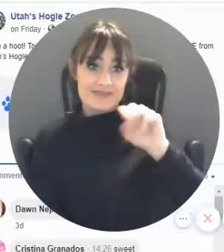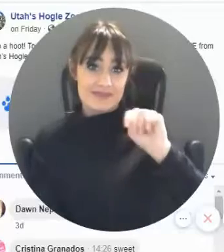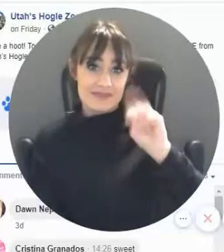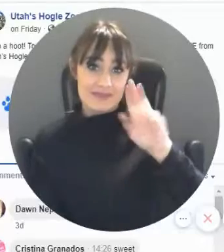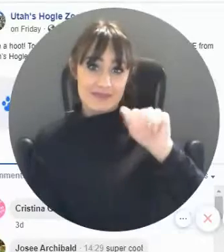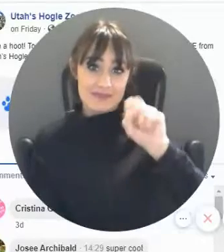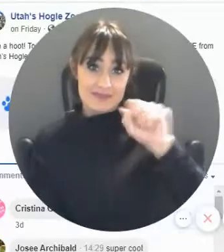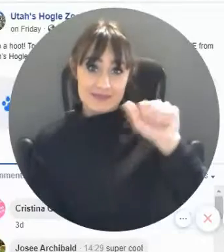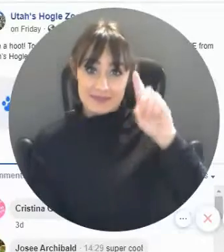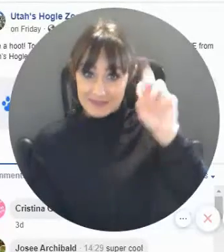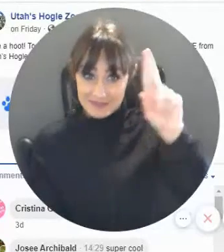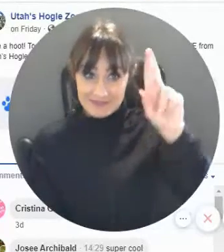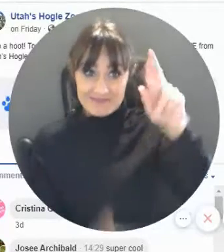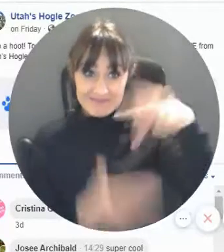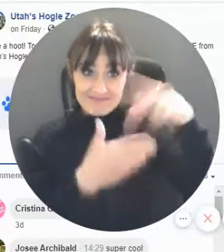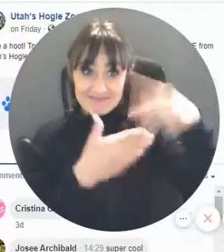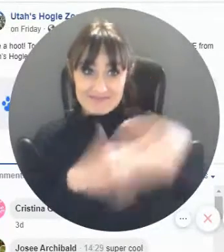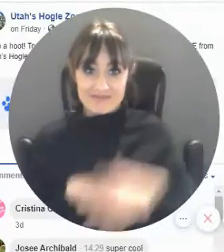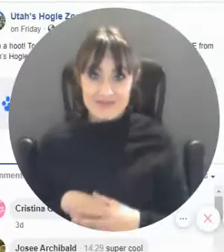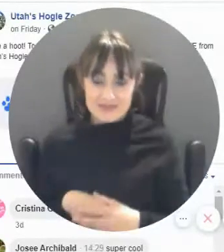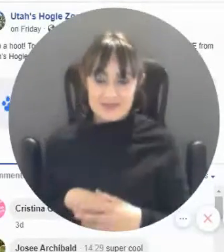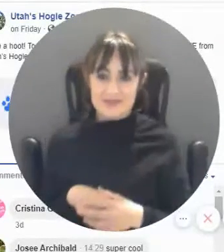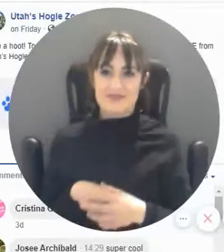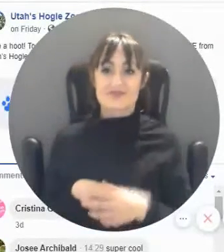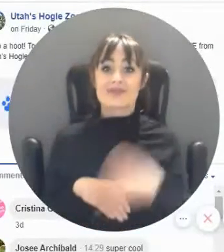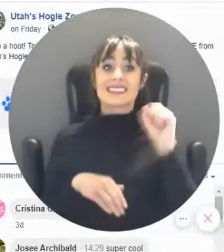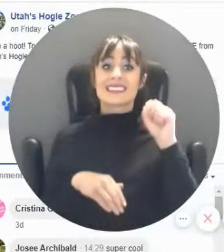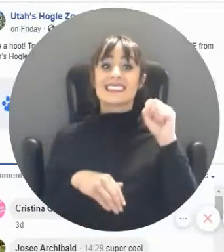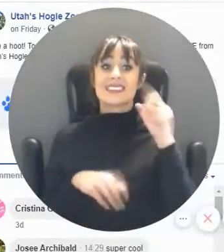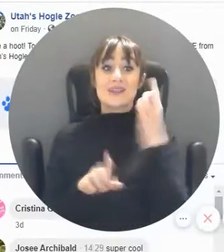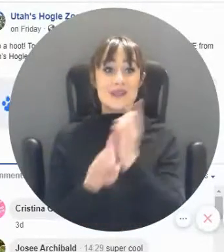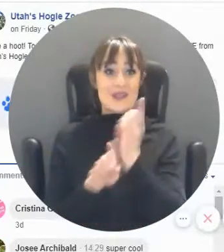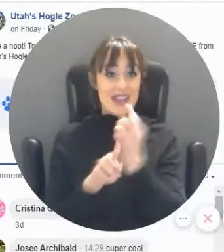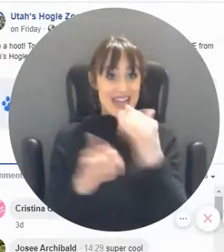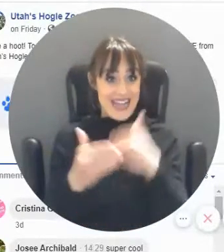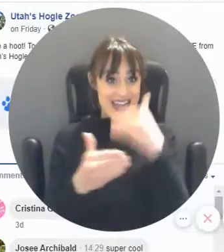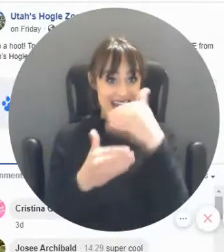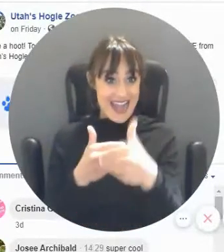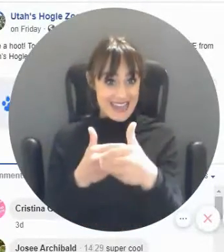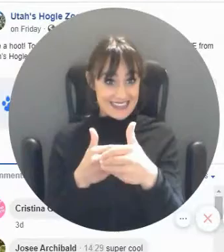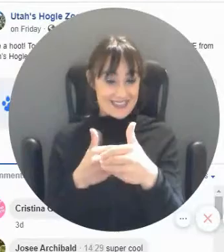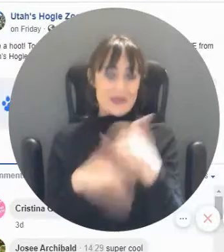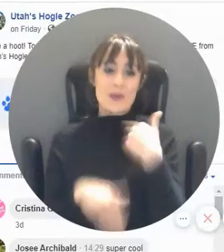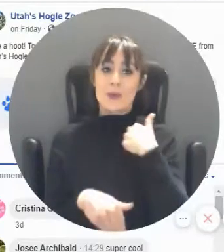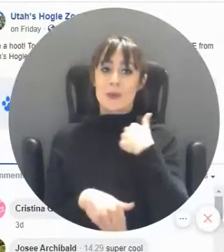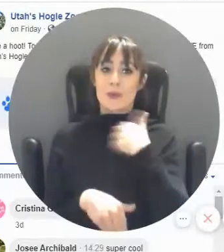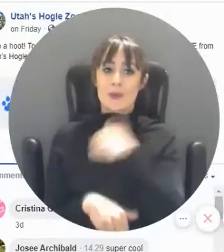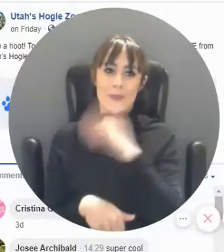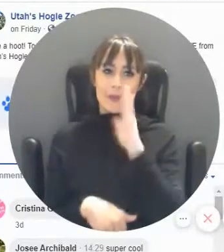Brad: That's exactly right. Next up is building a new Animal Resource Center that guests will actually